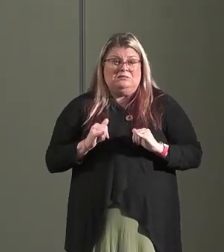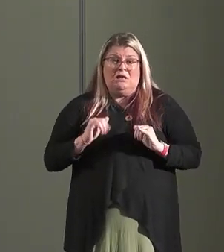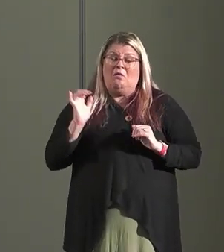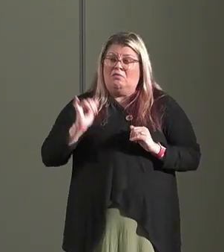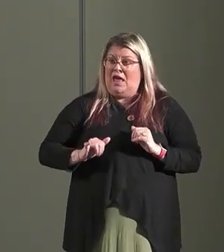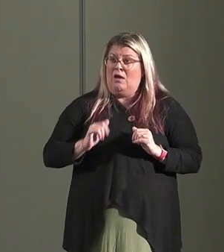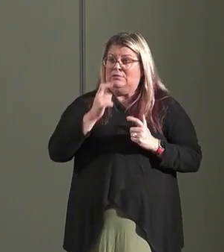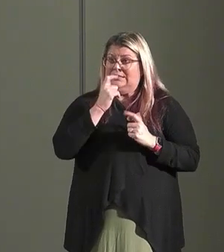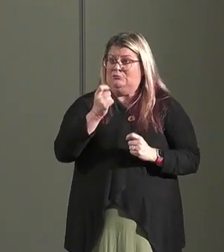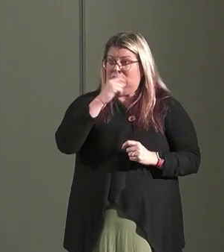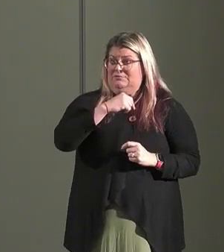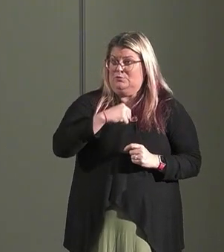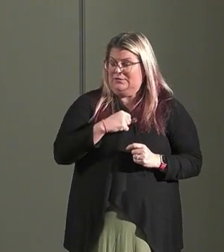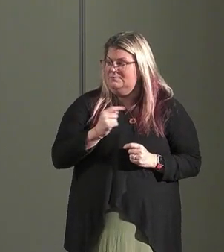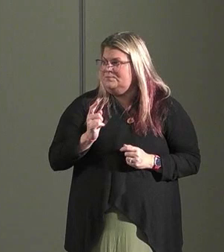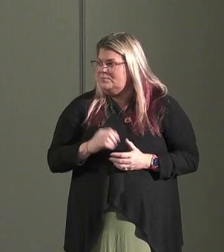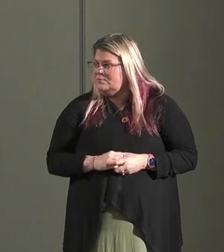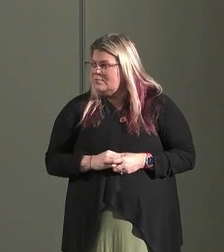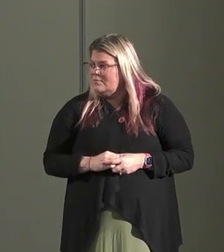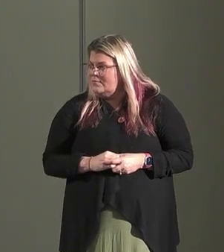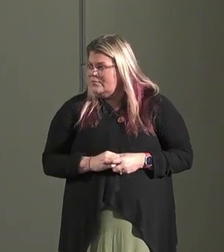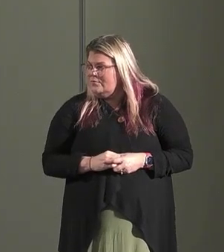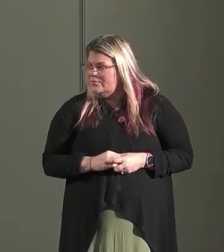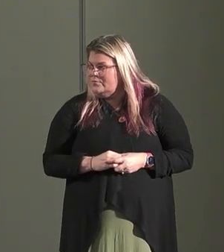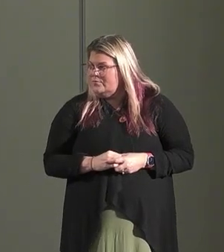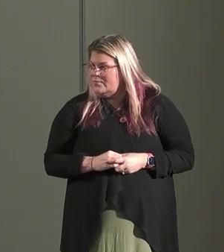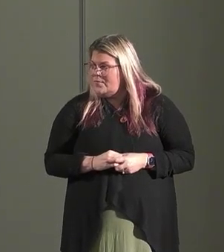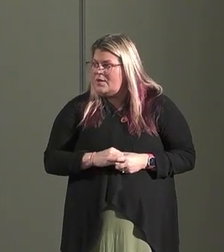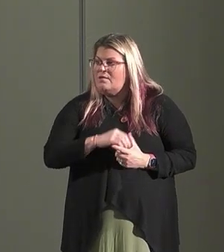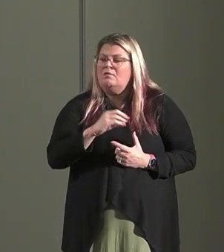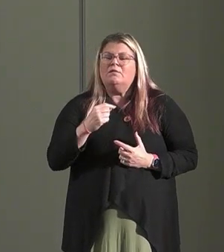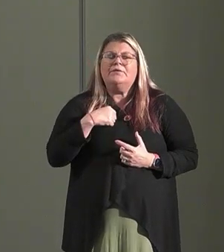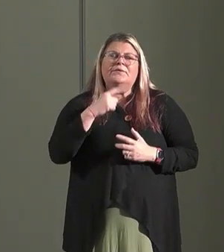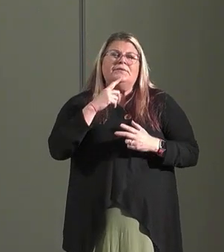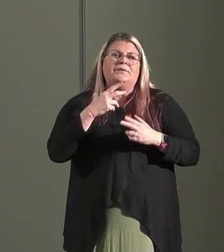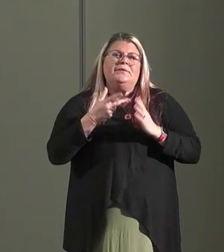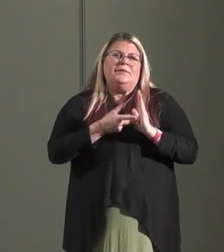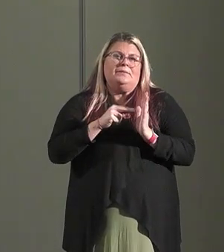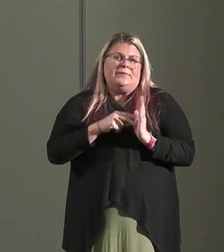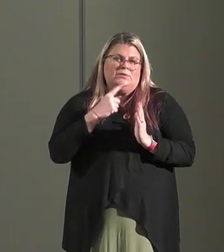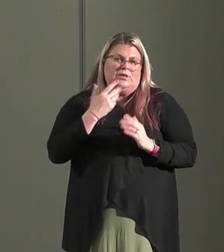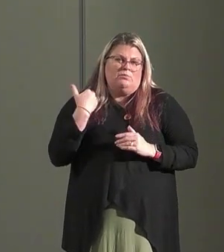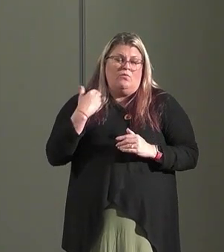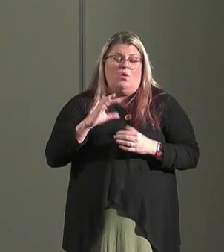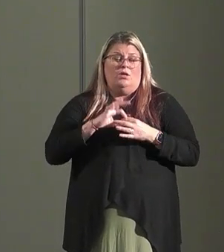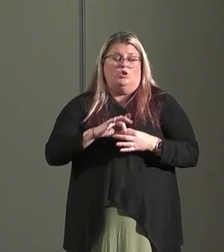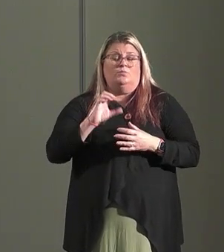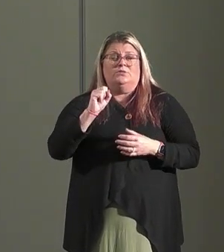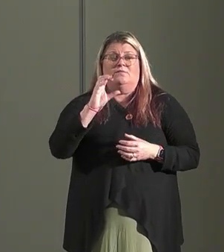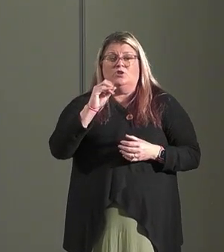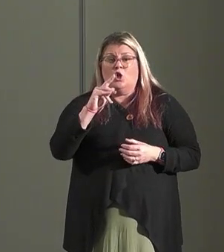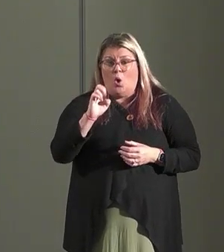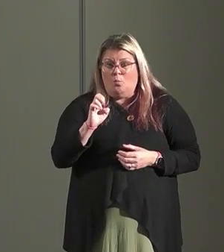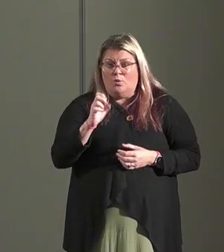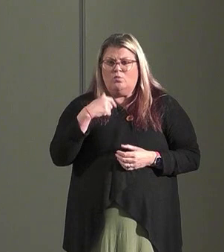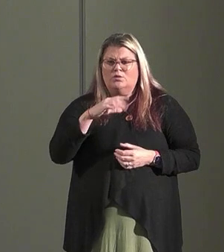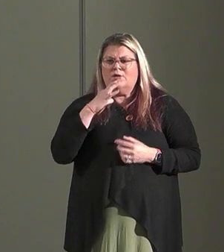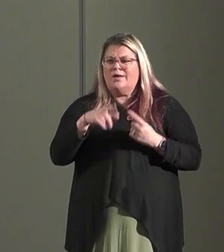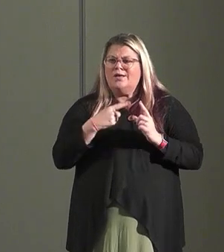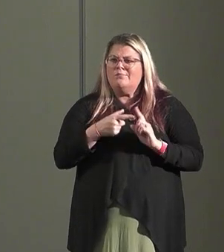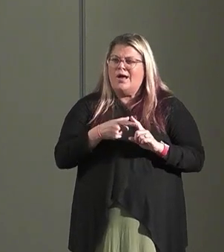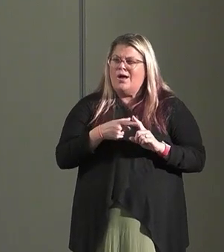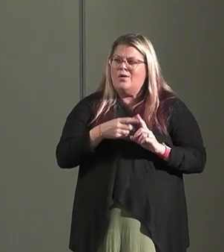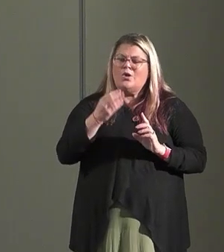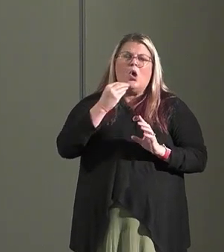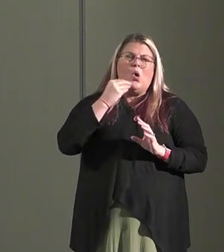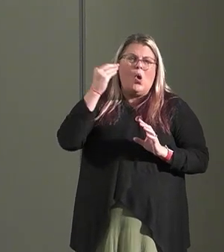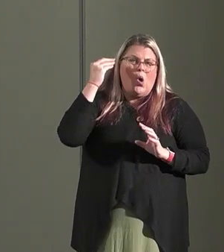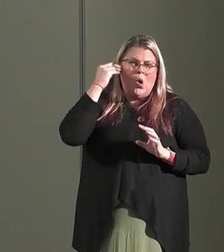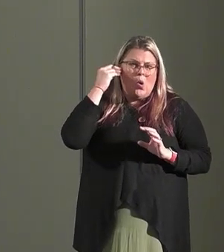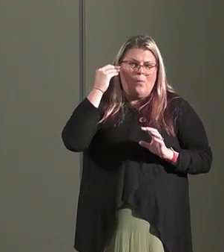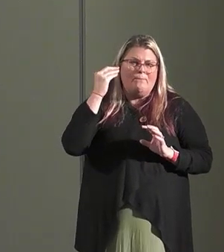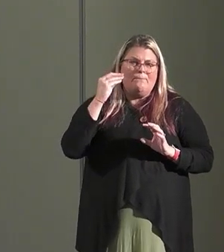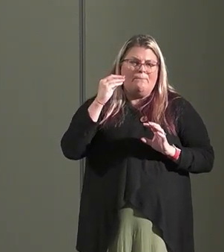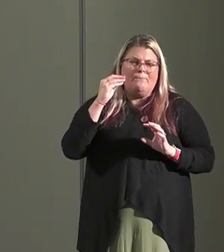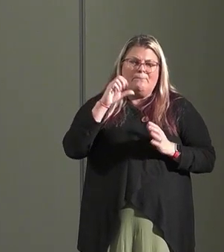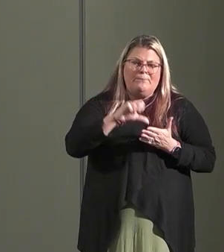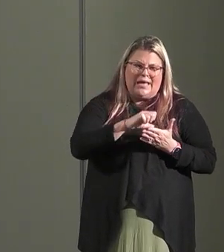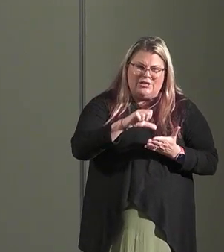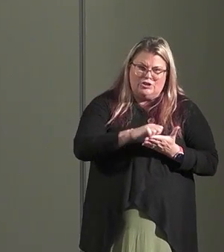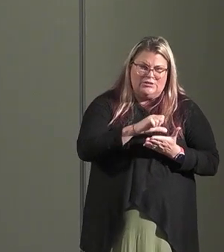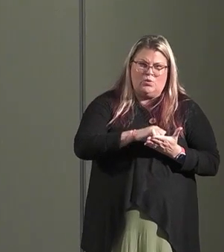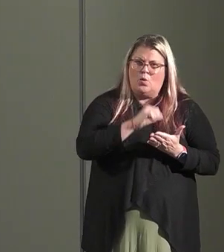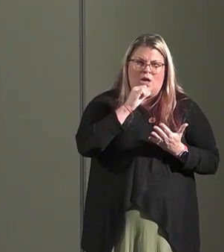In terms of spoke we are talking about home pages not drilling into a web domain or